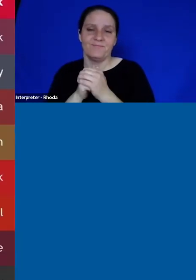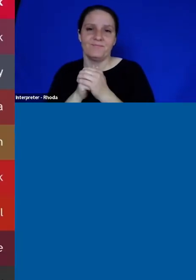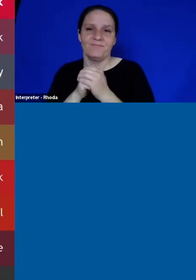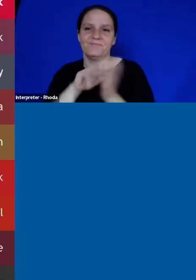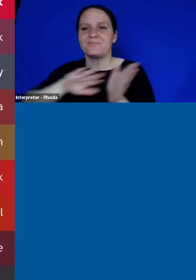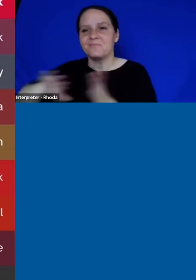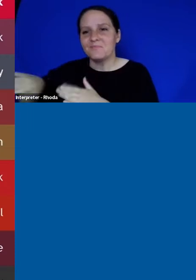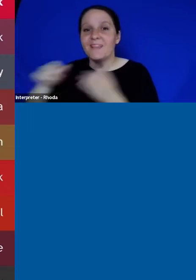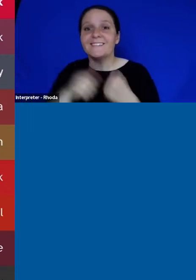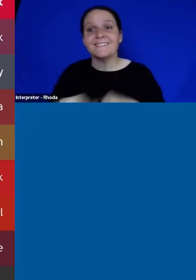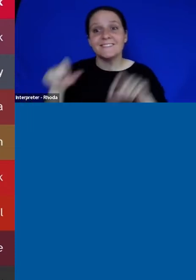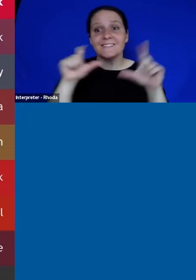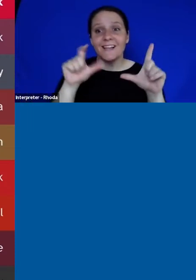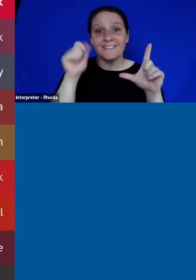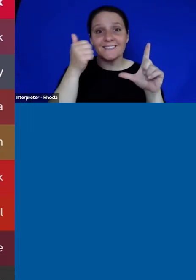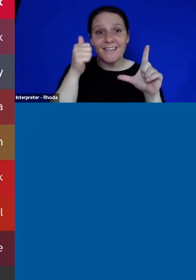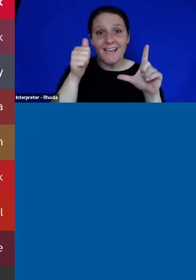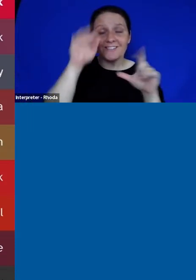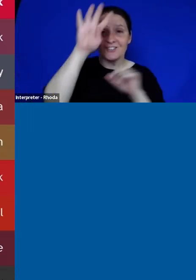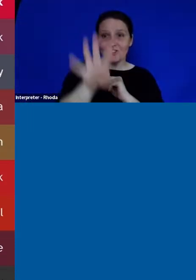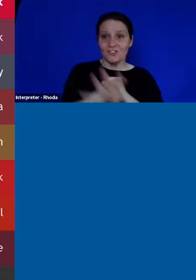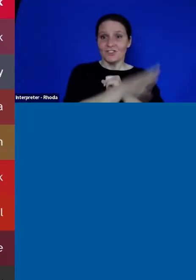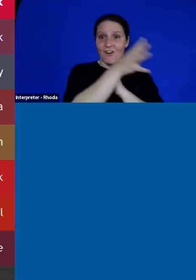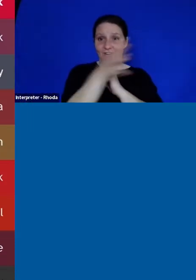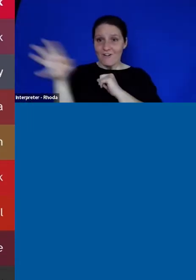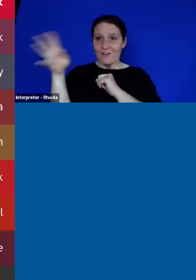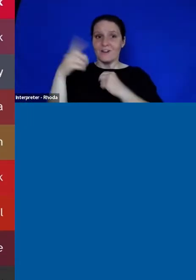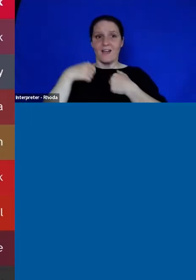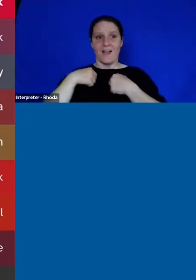I actually created a chart where I had uploaded these three colors